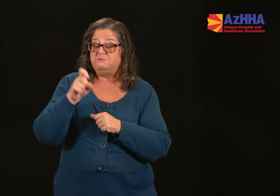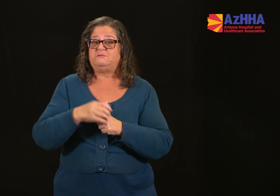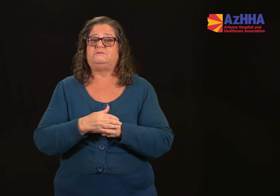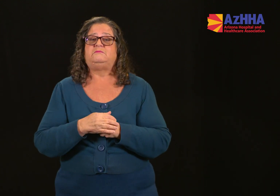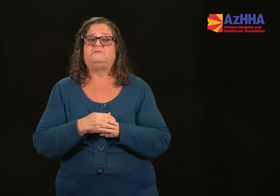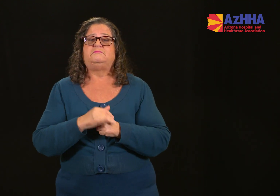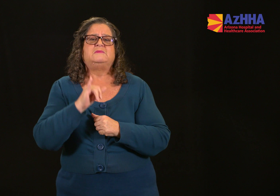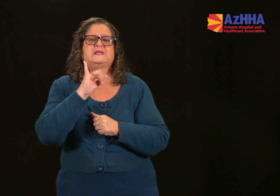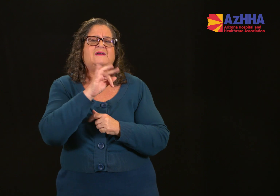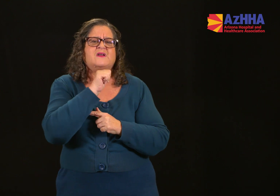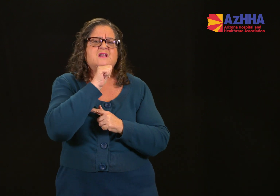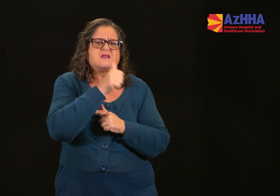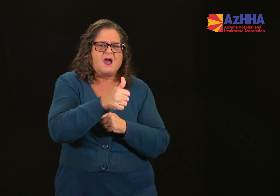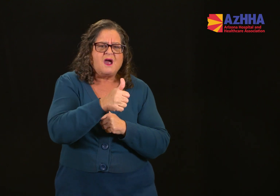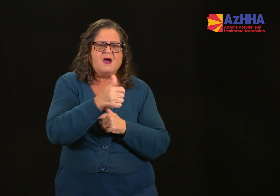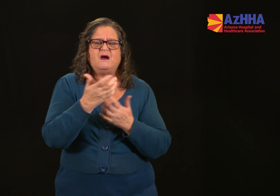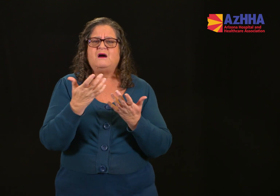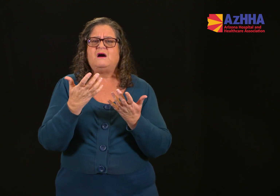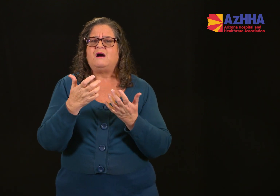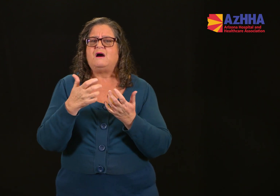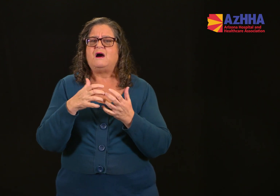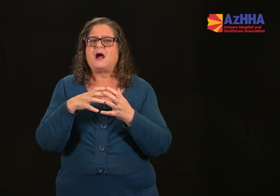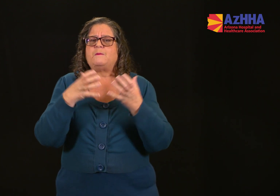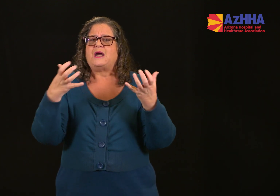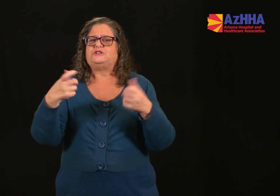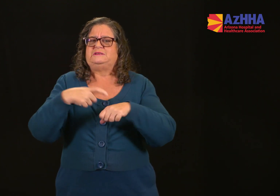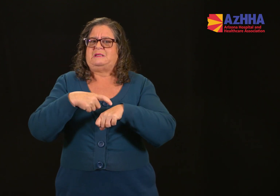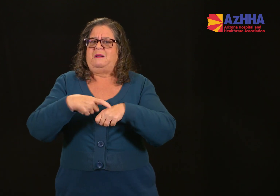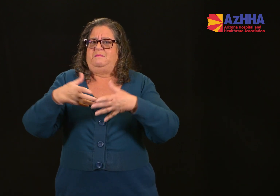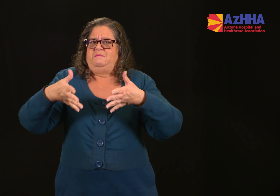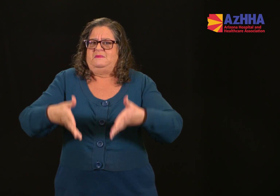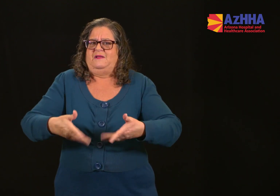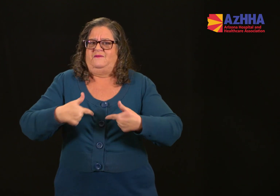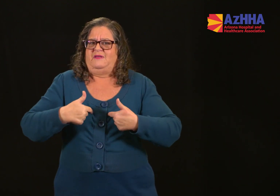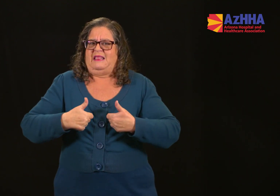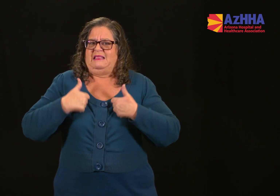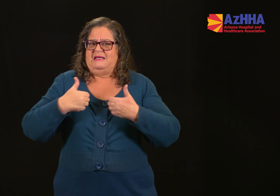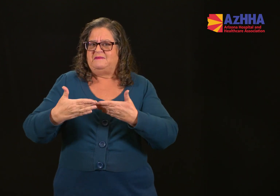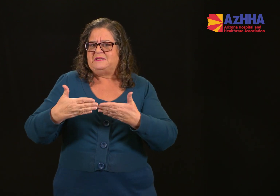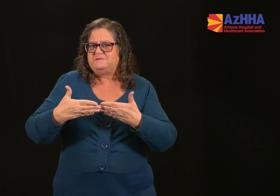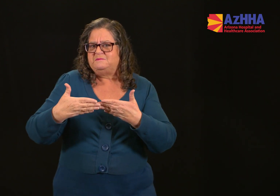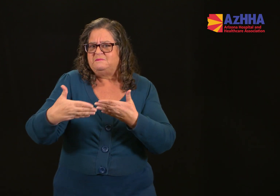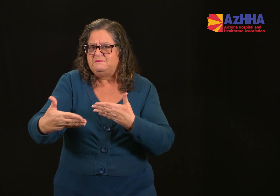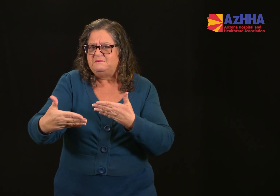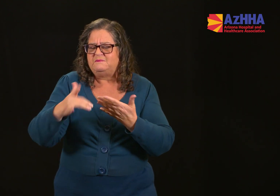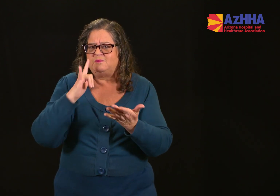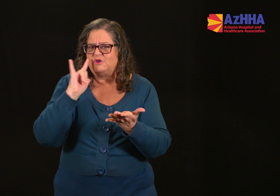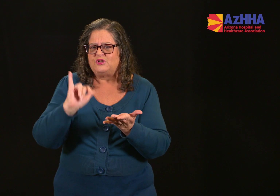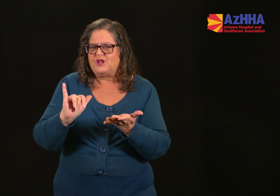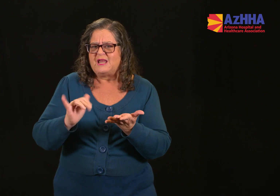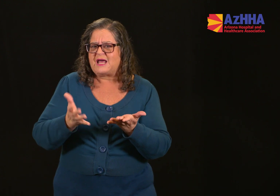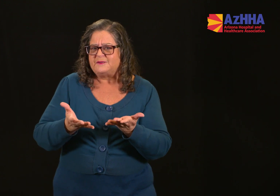If not, would you be able to estimate how much remaining time I have?